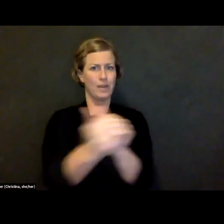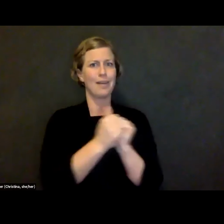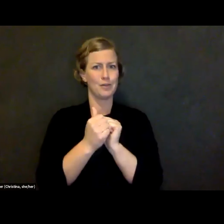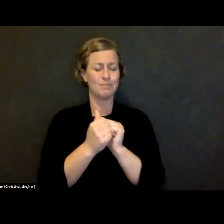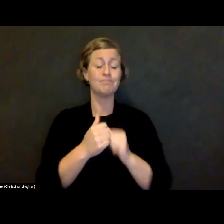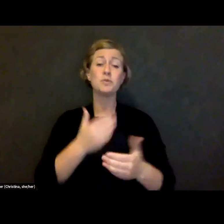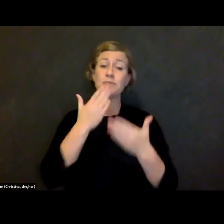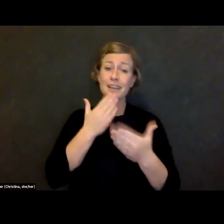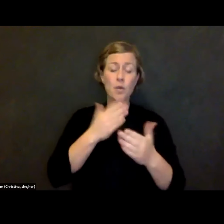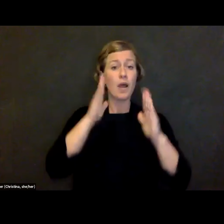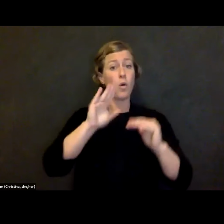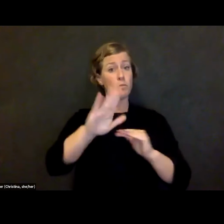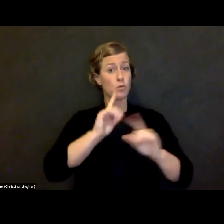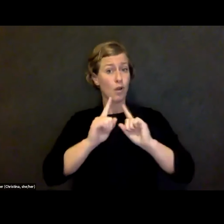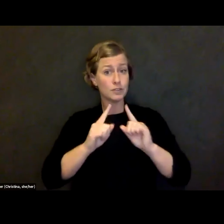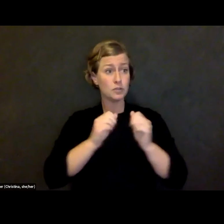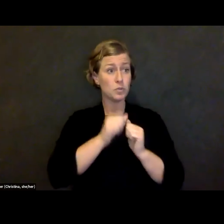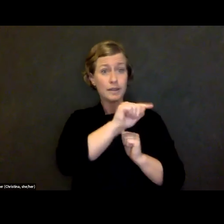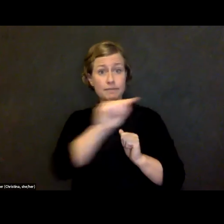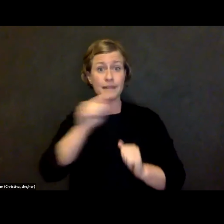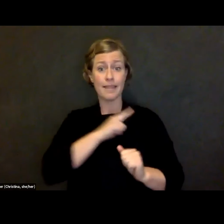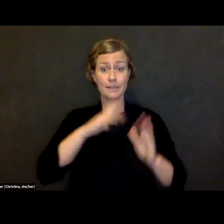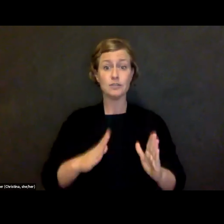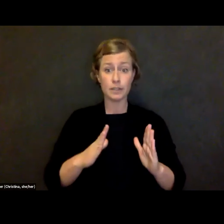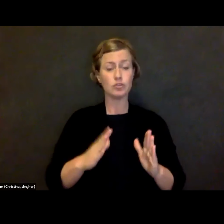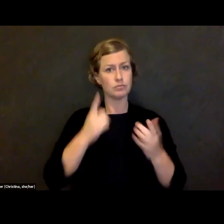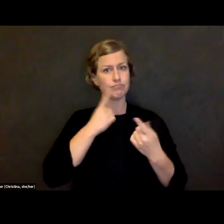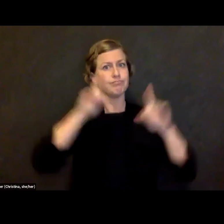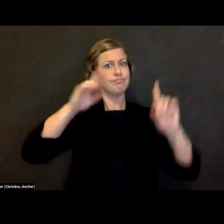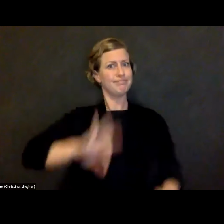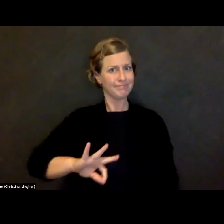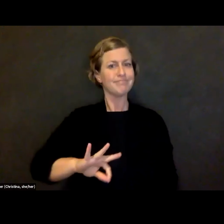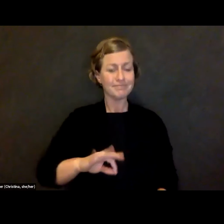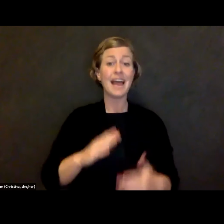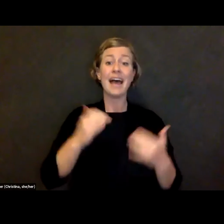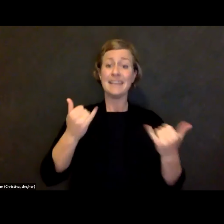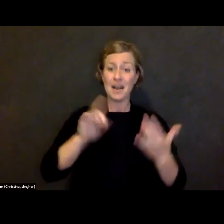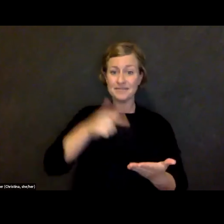future. If the pandemic caught us anything, it's that we're stronger together.